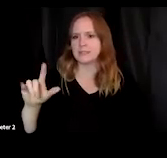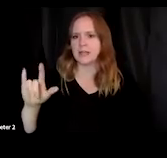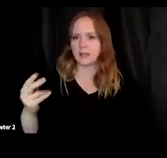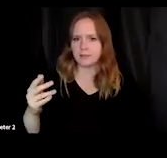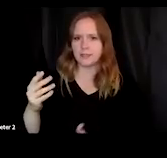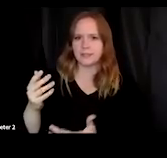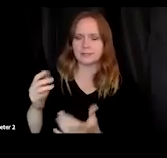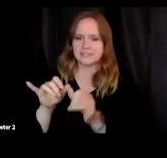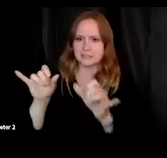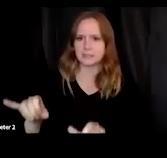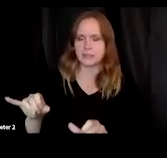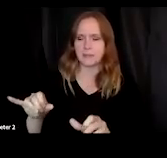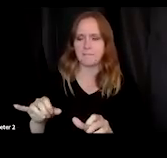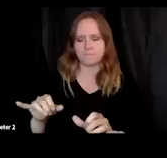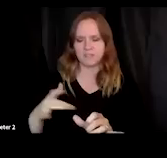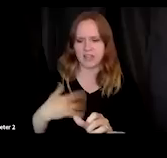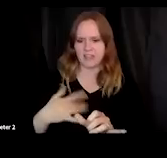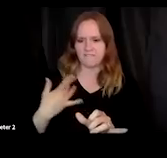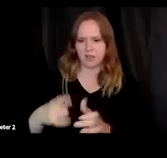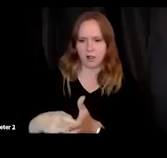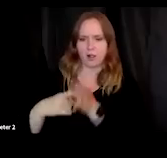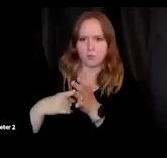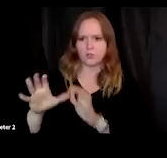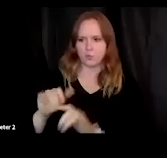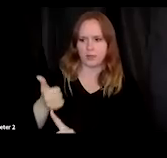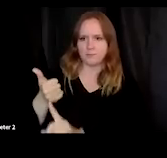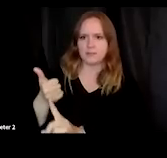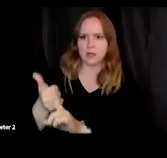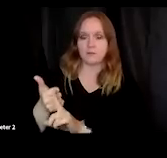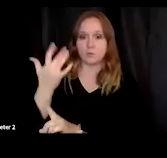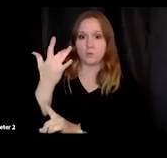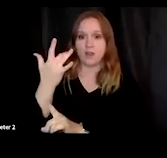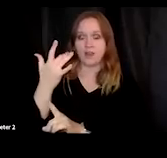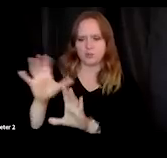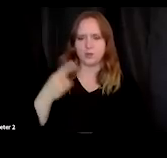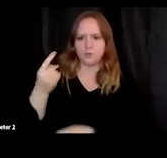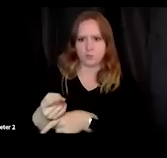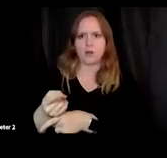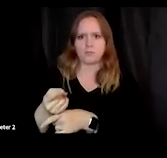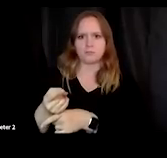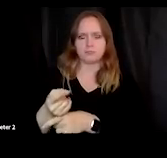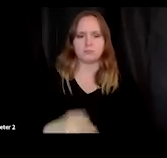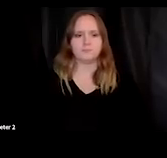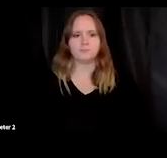to do it themselves if it's going to be done correctly. The challenge is there are significant barriers